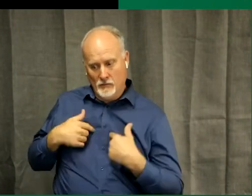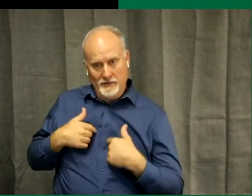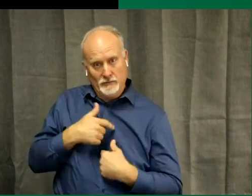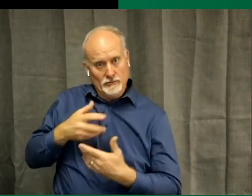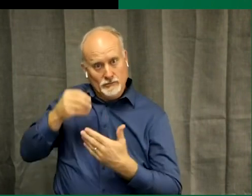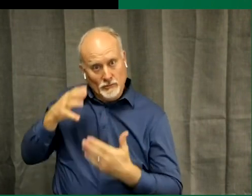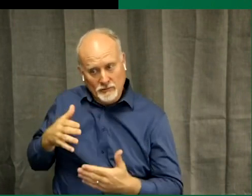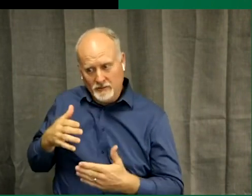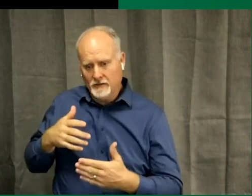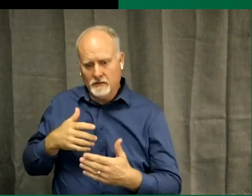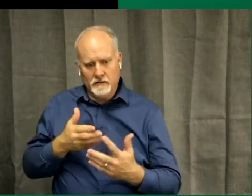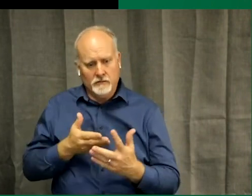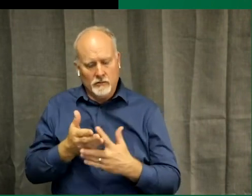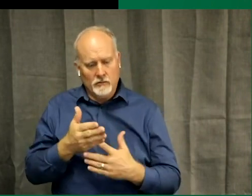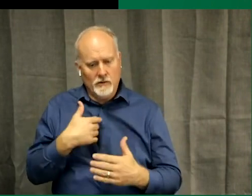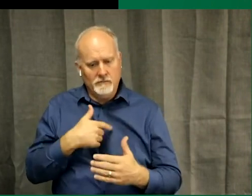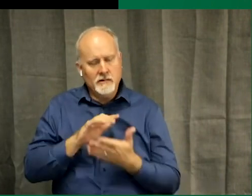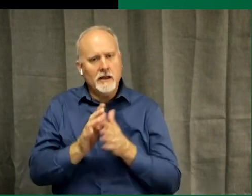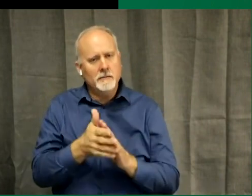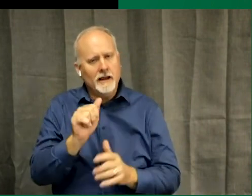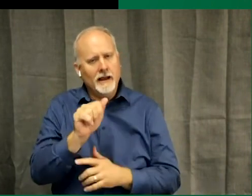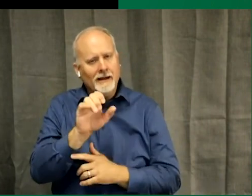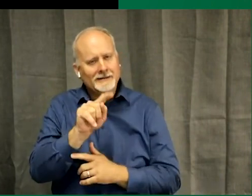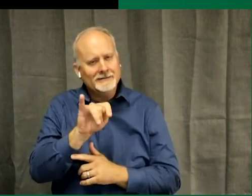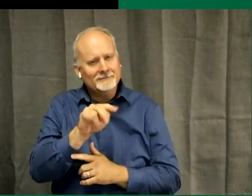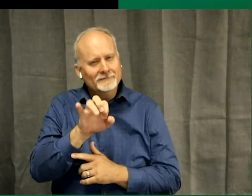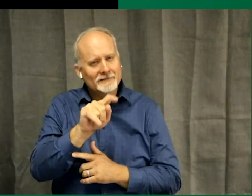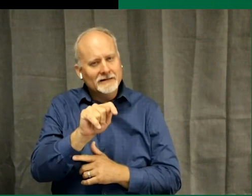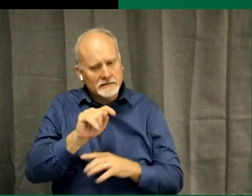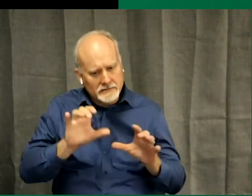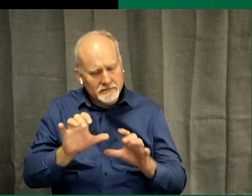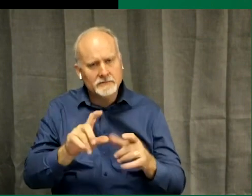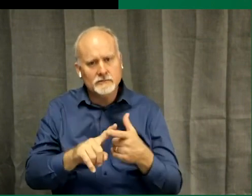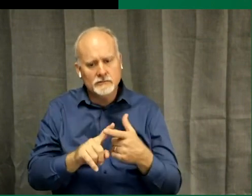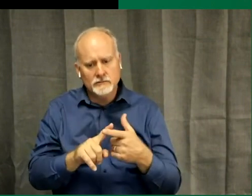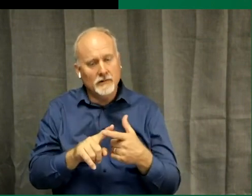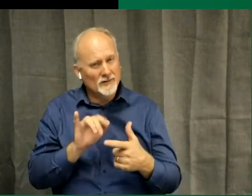navigate being an activist as well as just trying to make time for ourselves during all of this